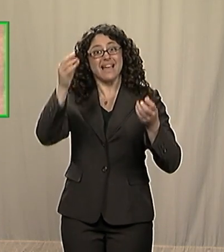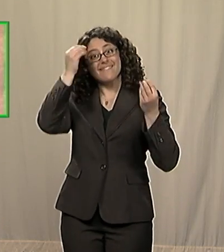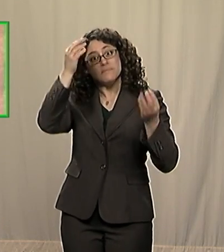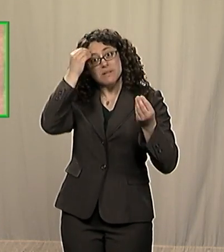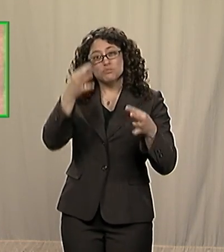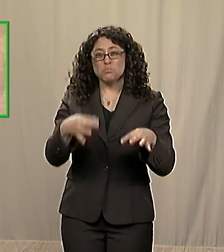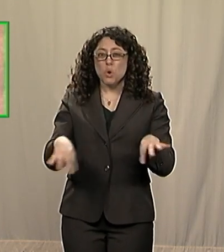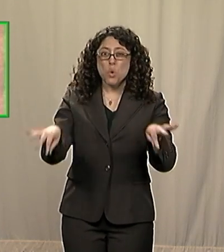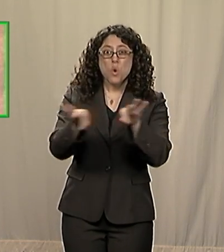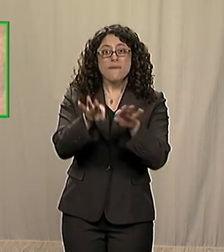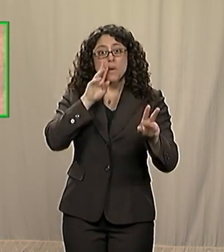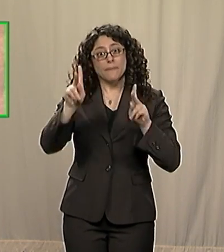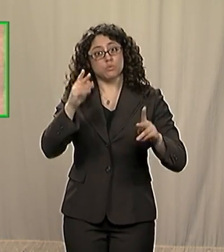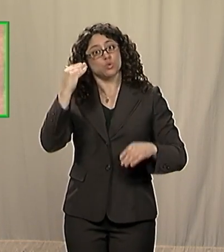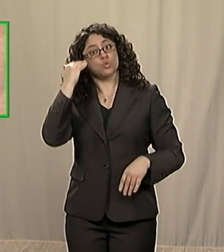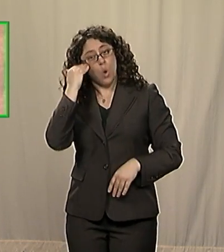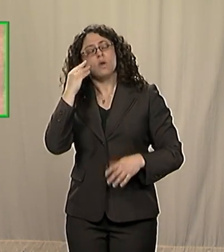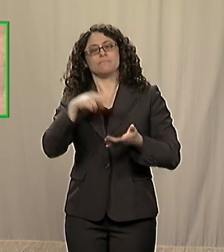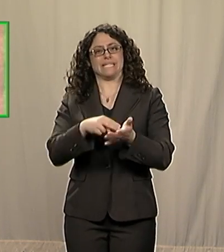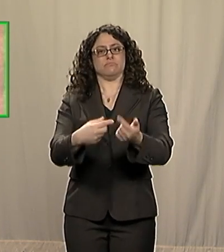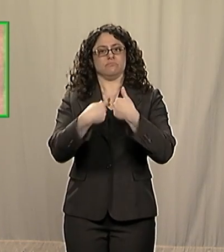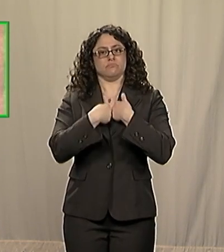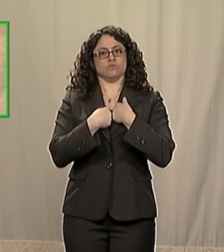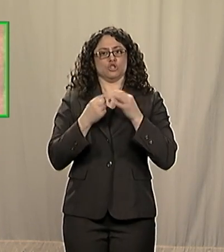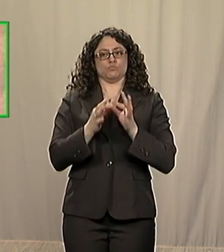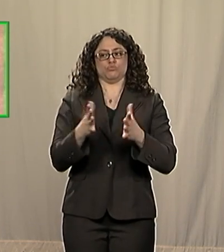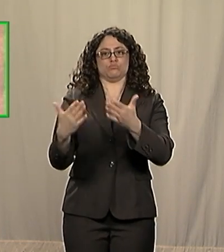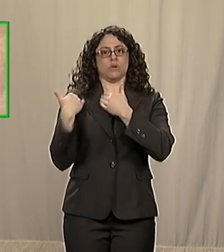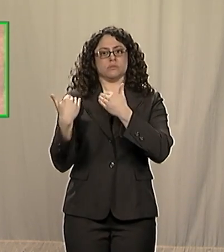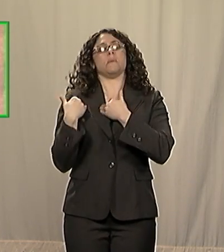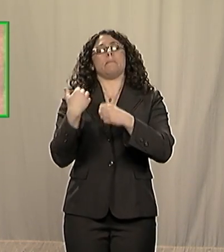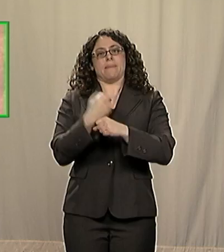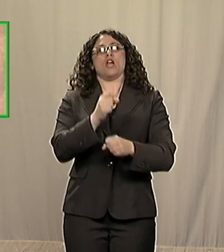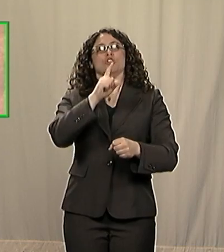I'm going to take the responsibility to make sure the information is as clear as possible.